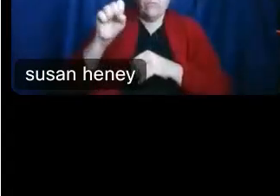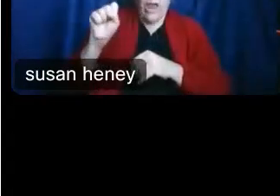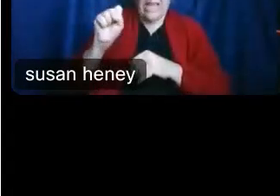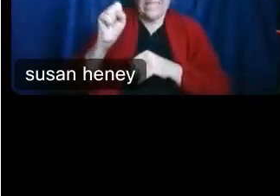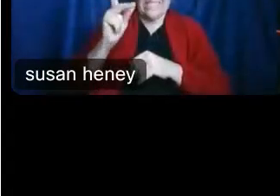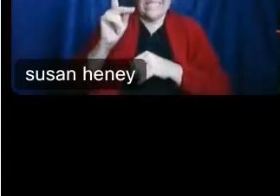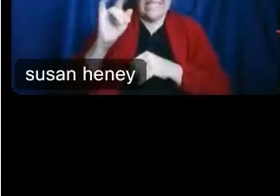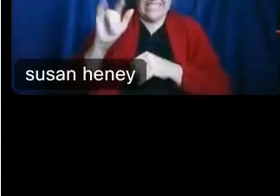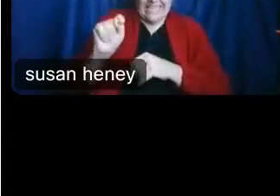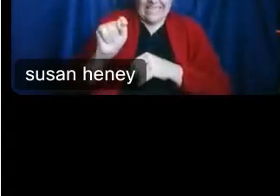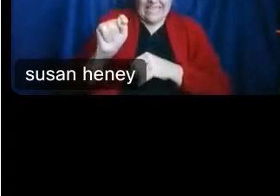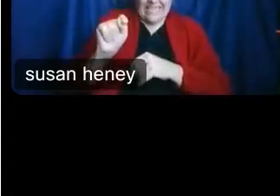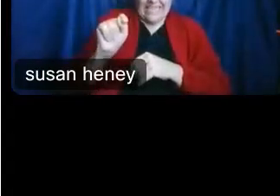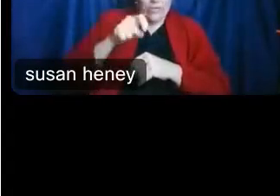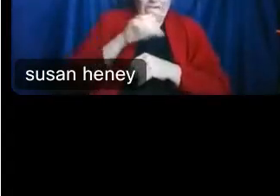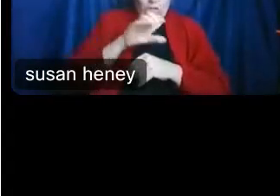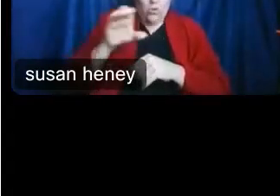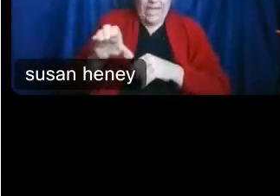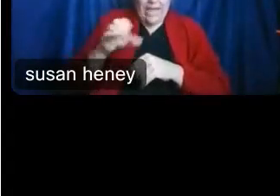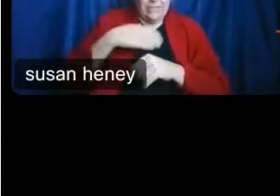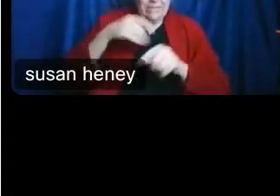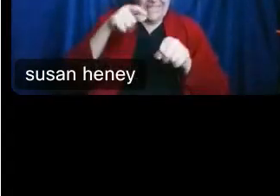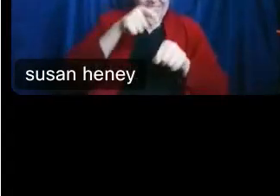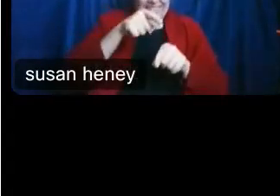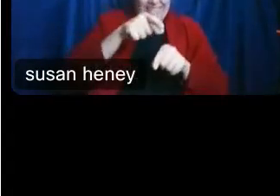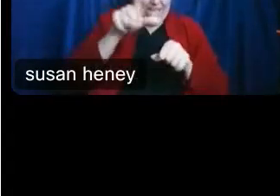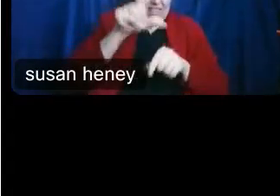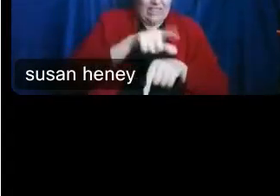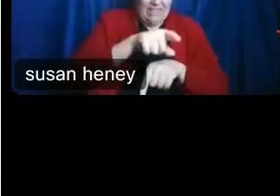in need of closed captioning, click on the CC button on the lower left-hand corner of